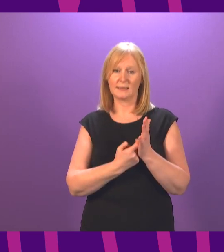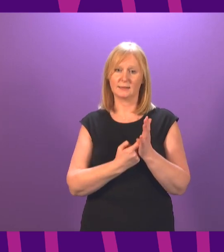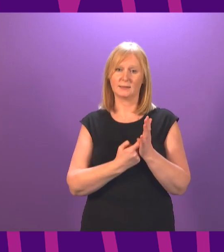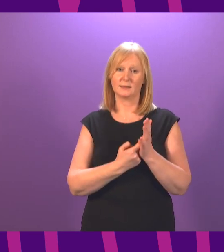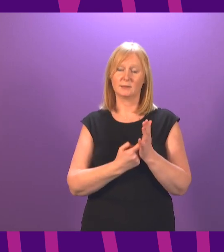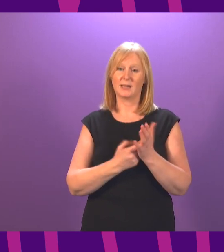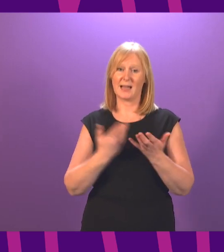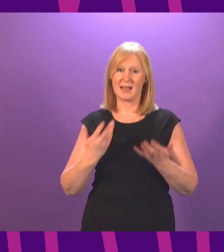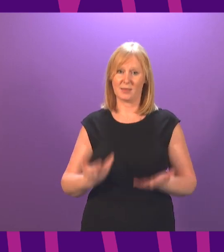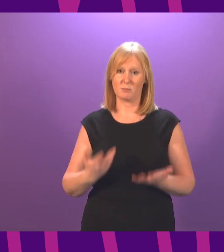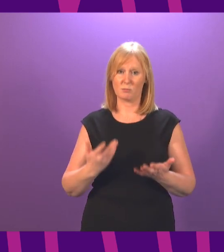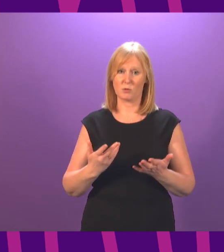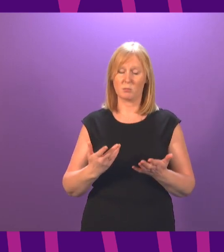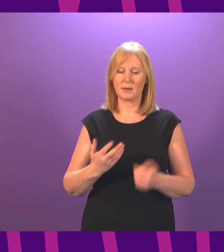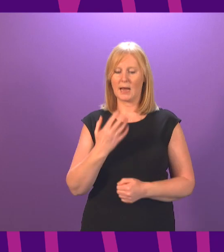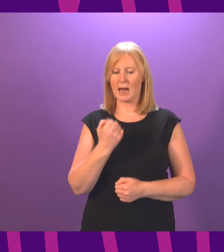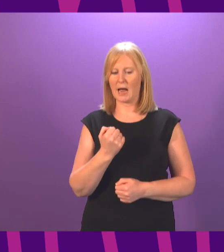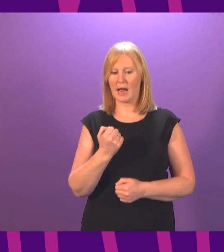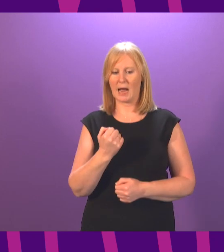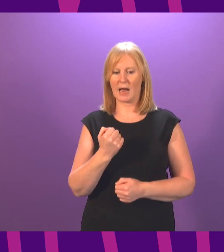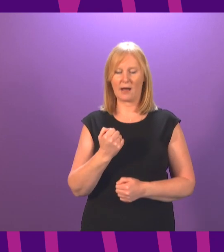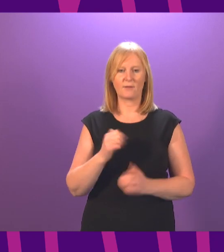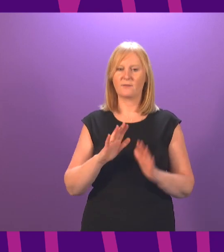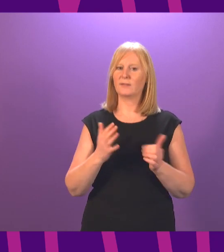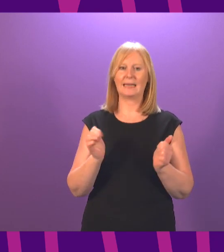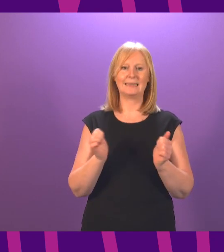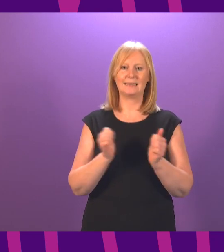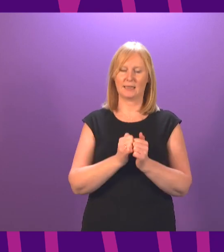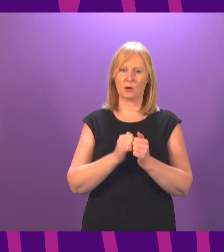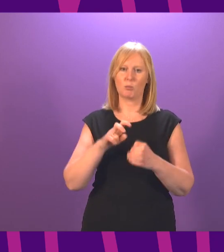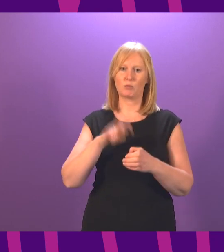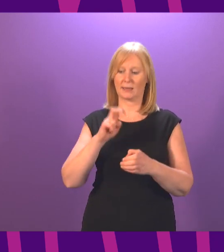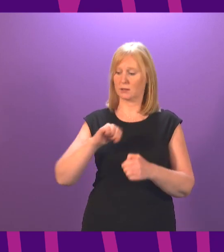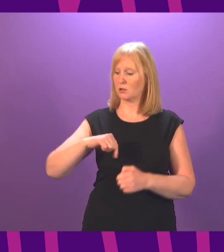The only reason that we are faced with the prospect of a no-deal Brexit in Scotland is